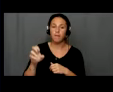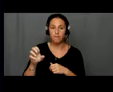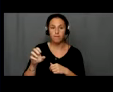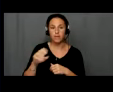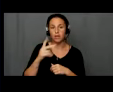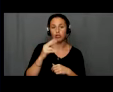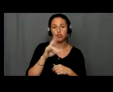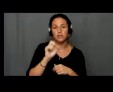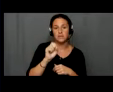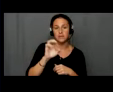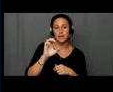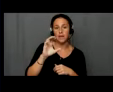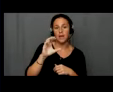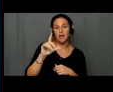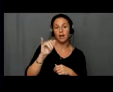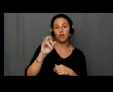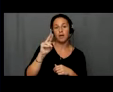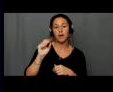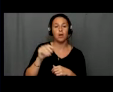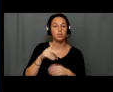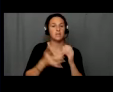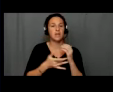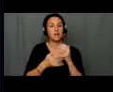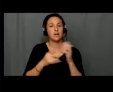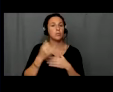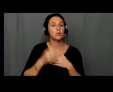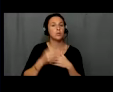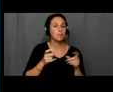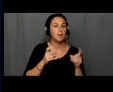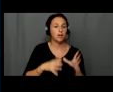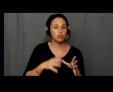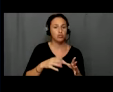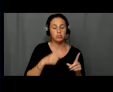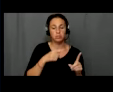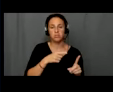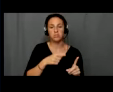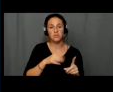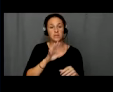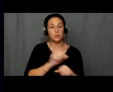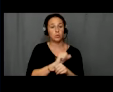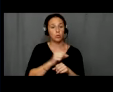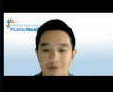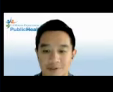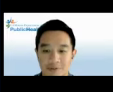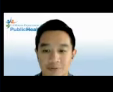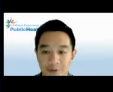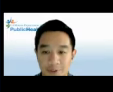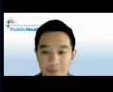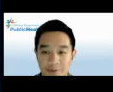technical project manager at climate resolve, his work includes reviewing